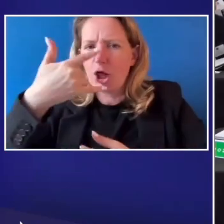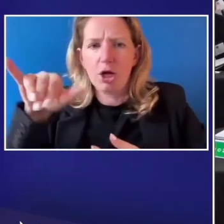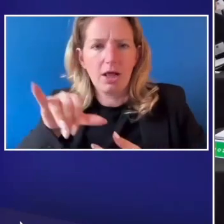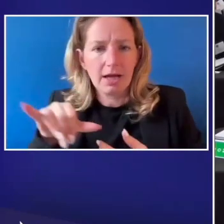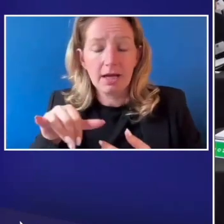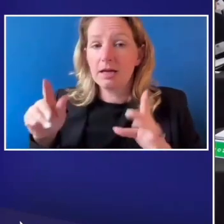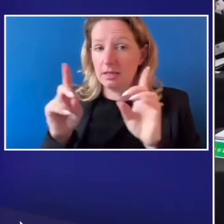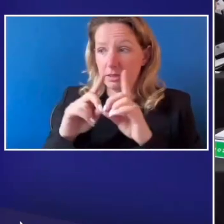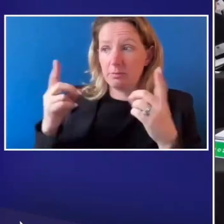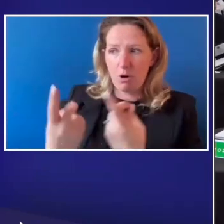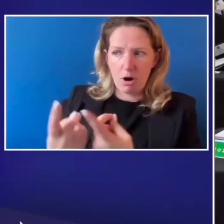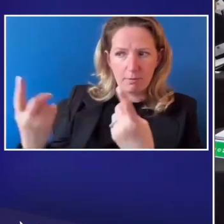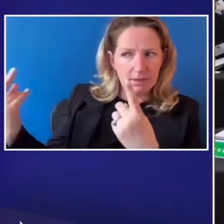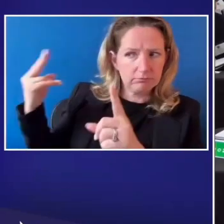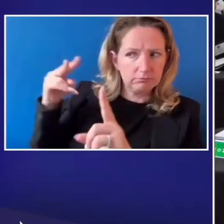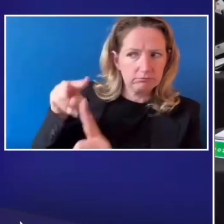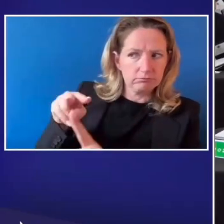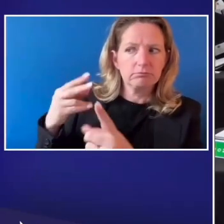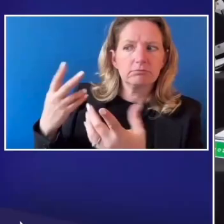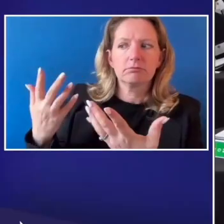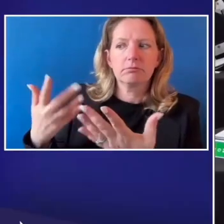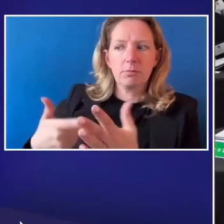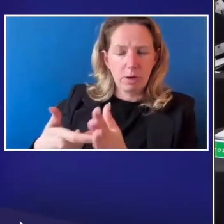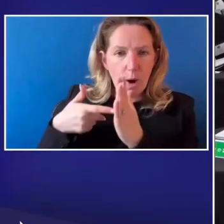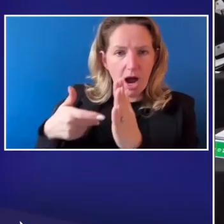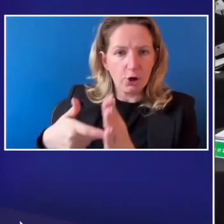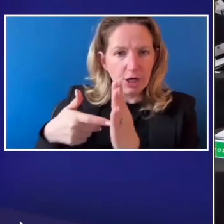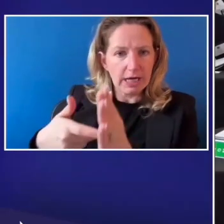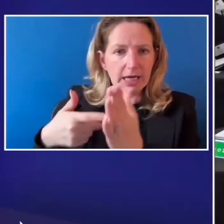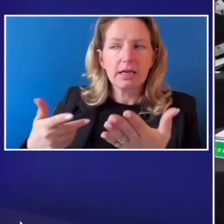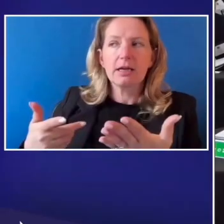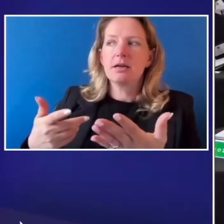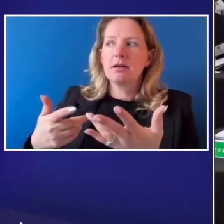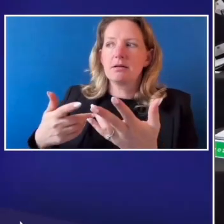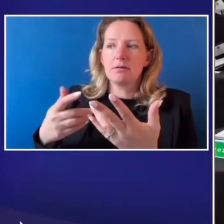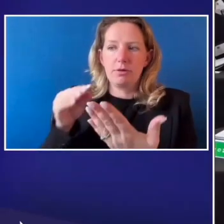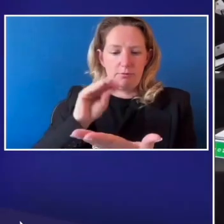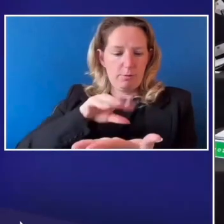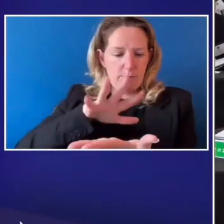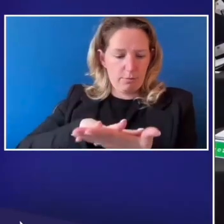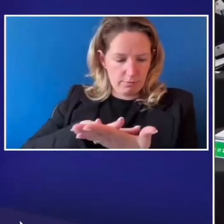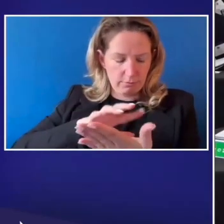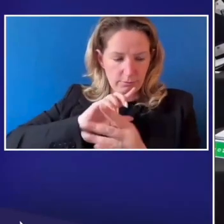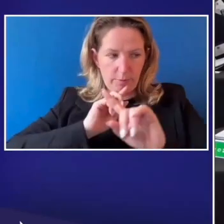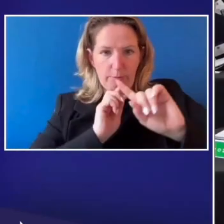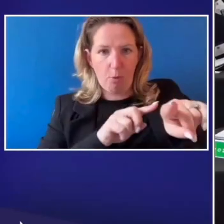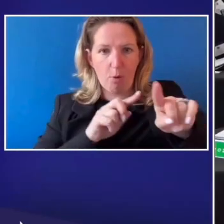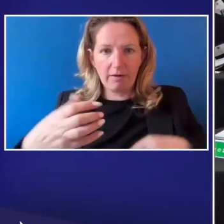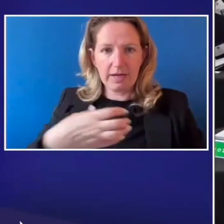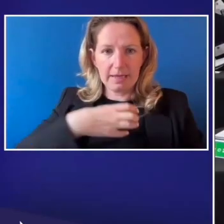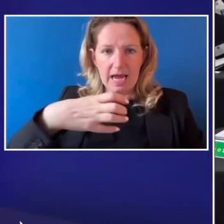And in particular, requires the reporting of complaints in a certain way in that last sentence?